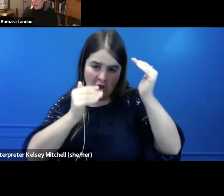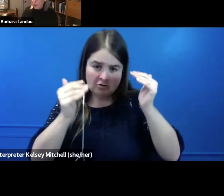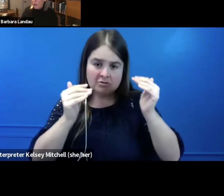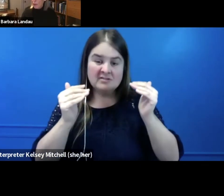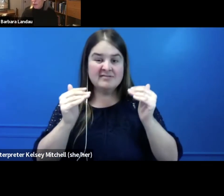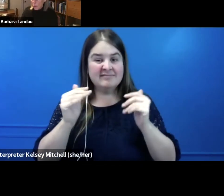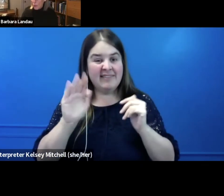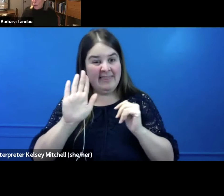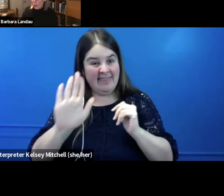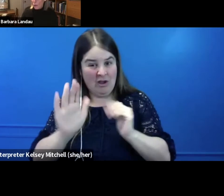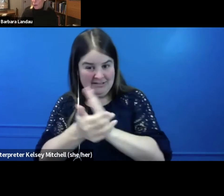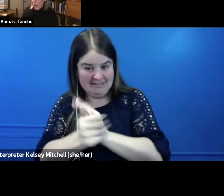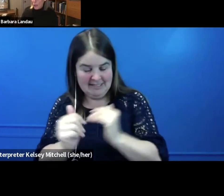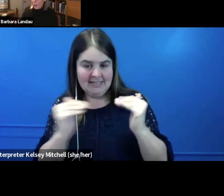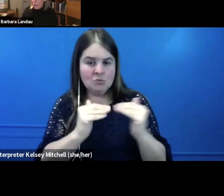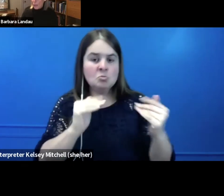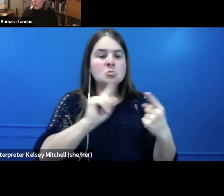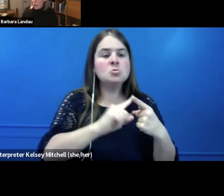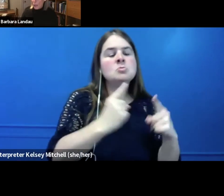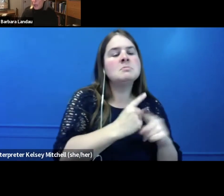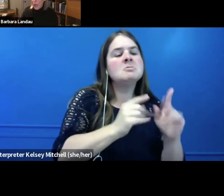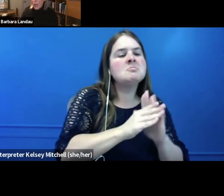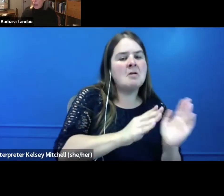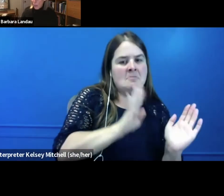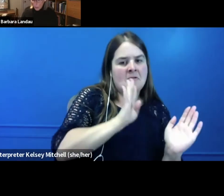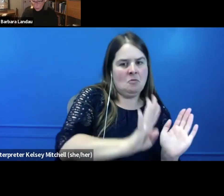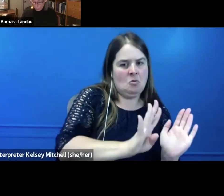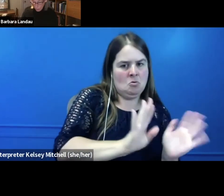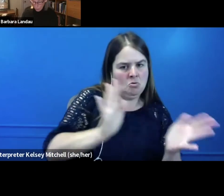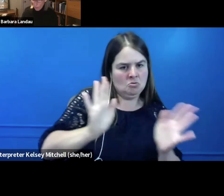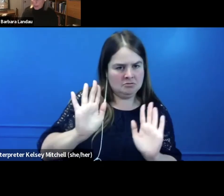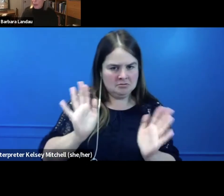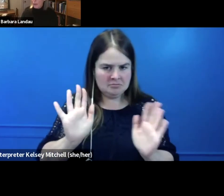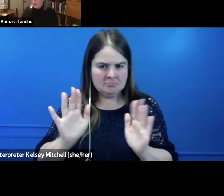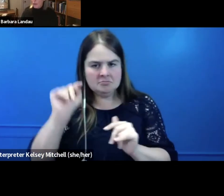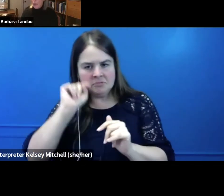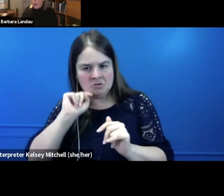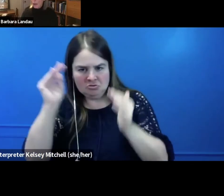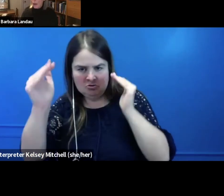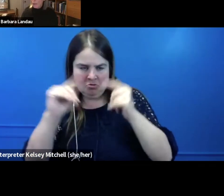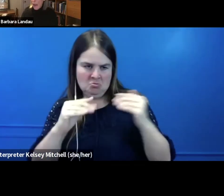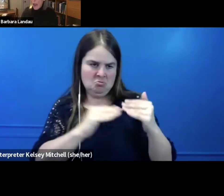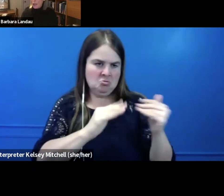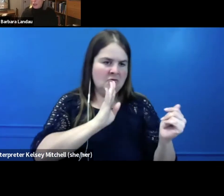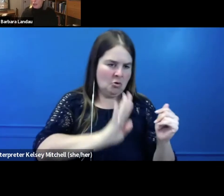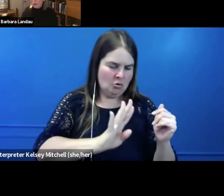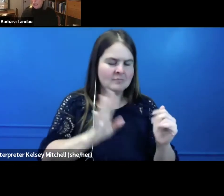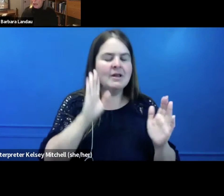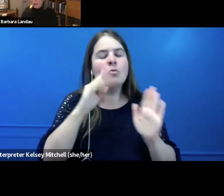developing four-year-olds for action and perception and i want to give you some